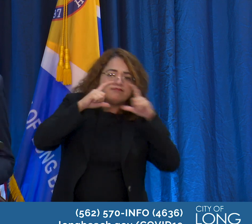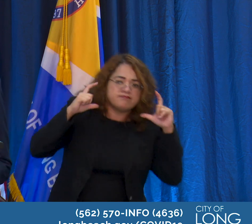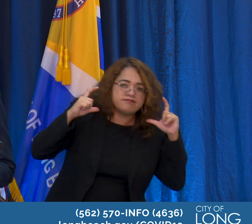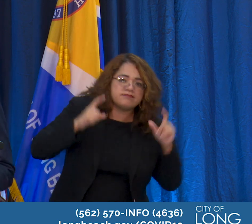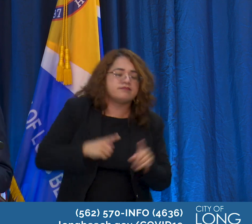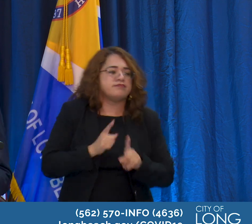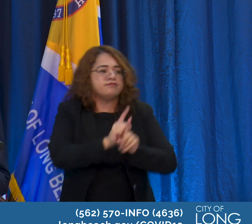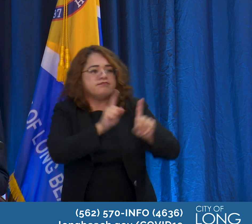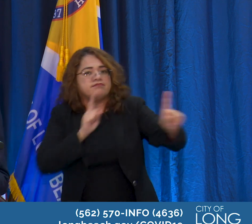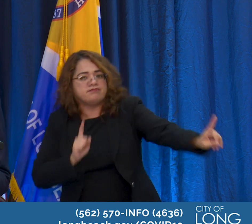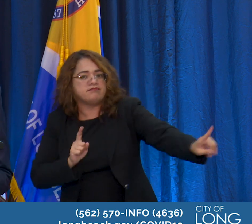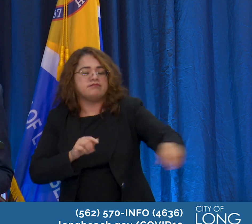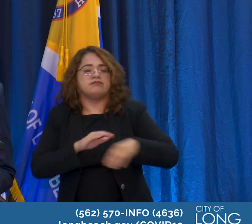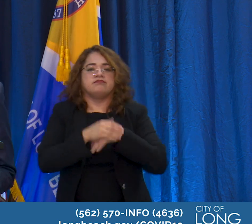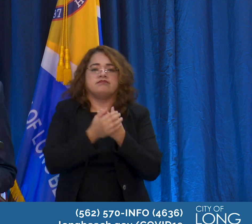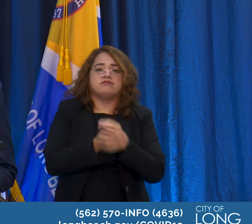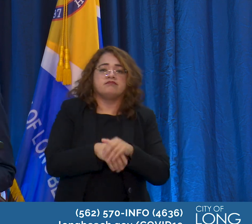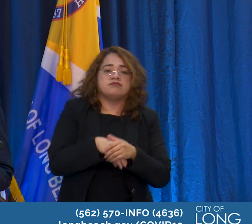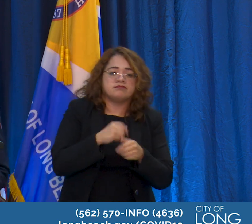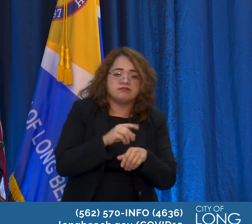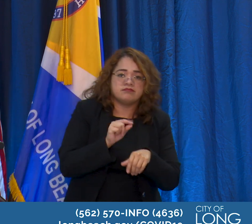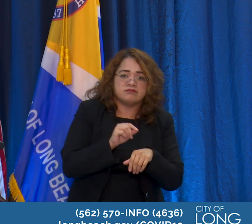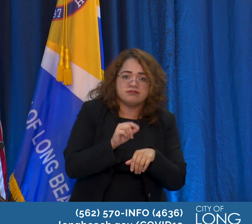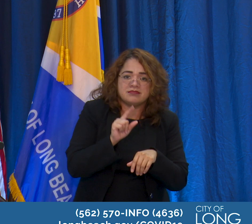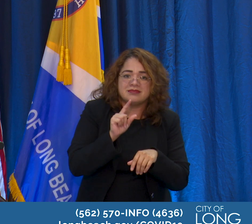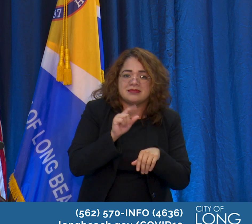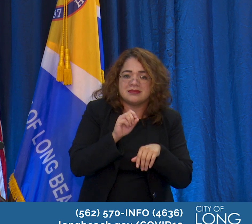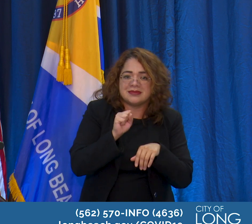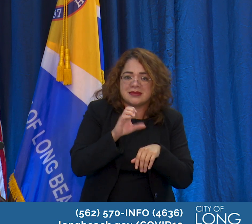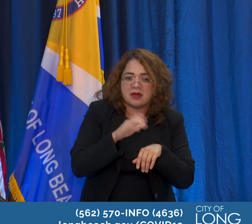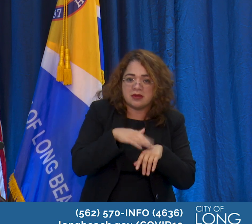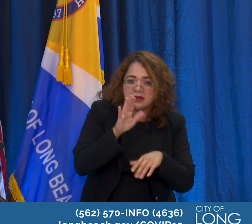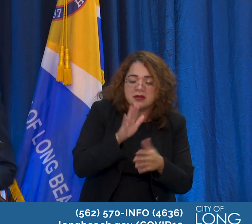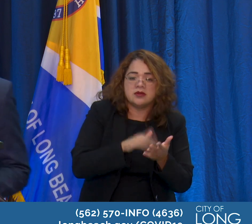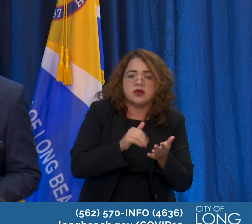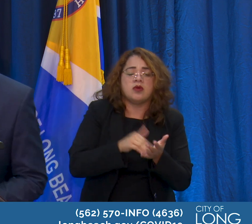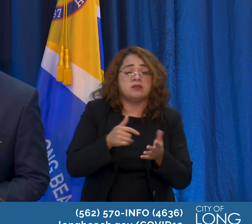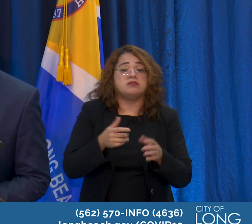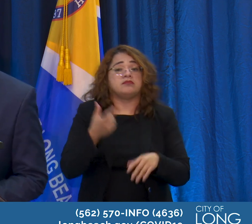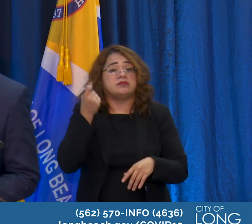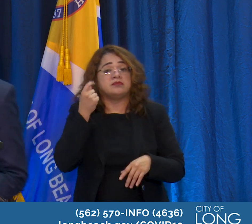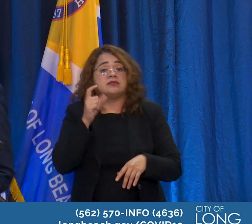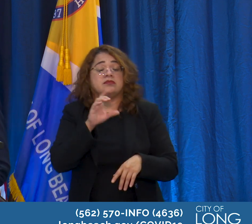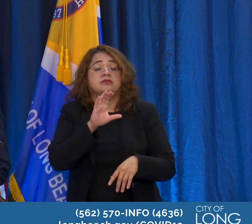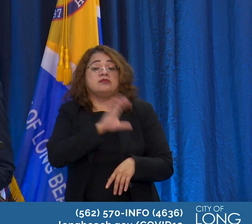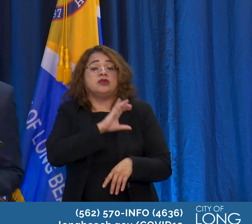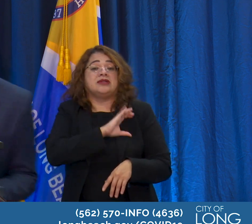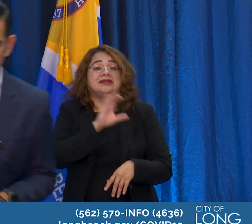responsible, and businesses are being more responsible as well. So enforcement will continue. Alright.